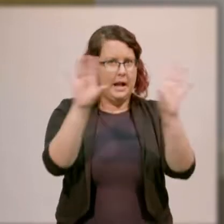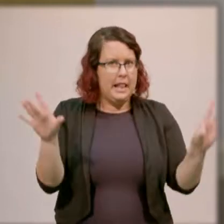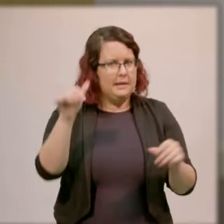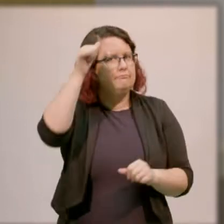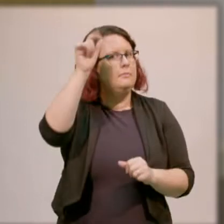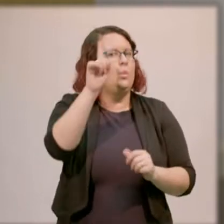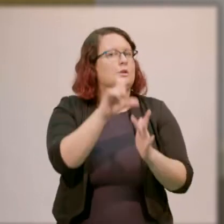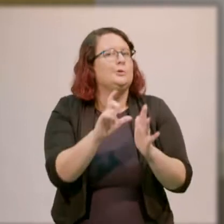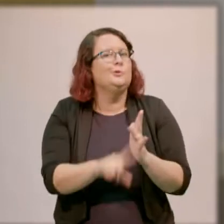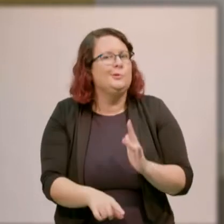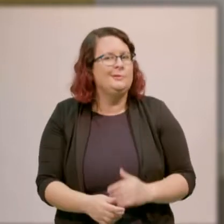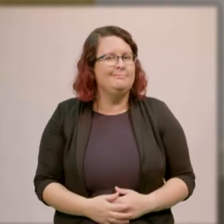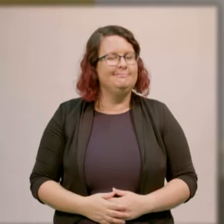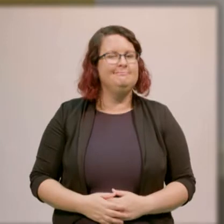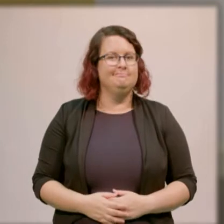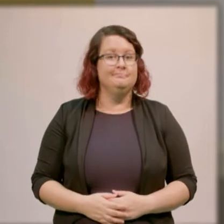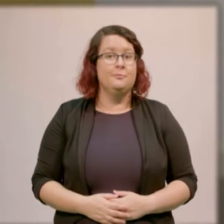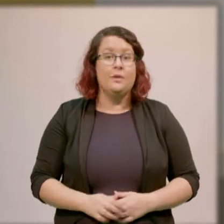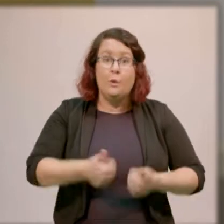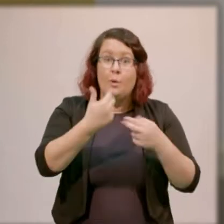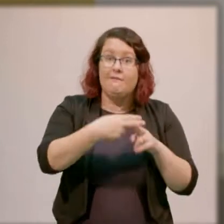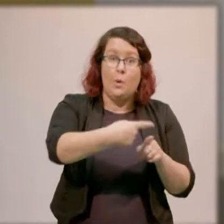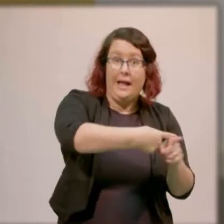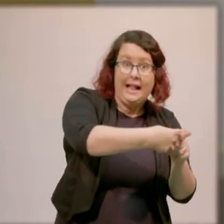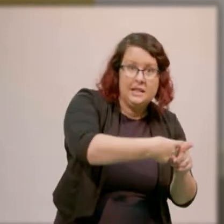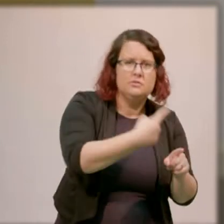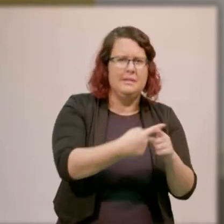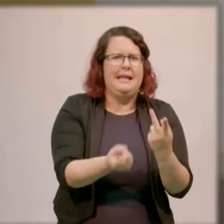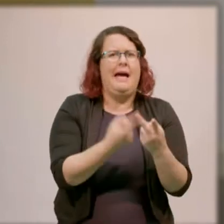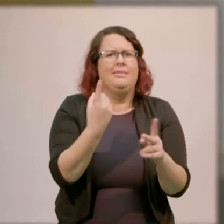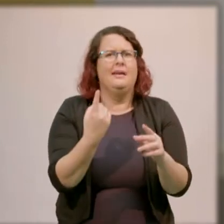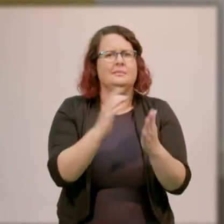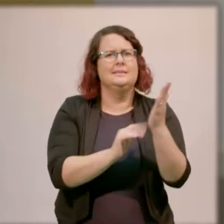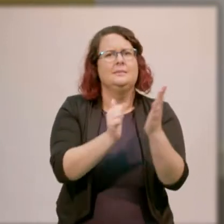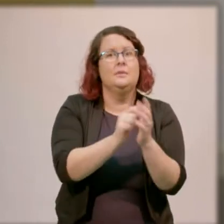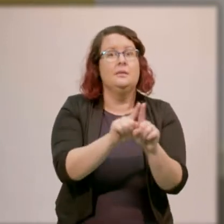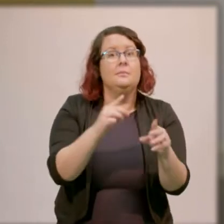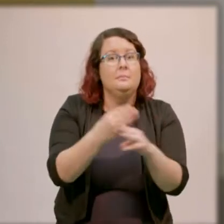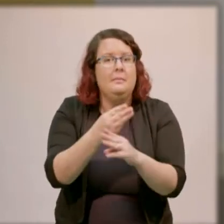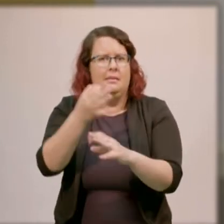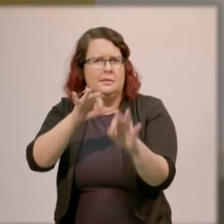This will work not only in your English class, but in loads of other subjects too.